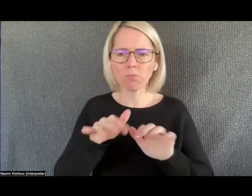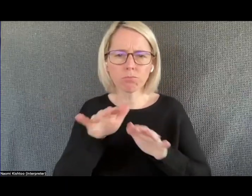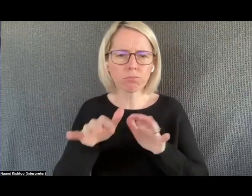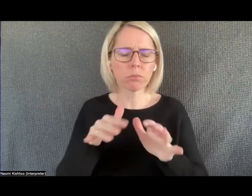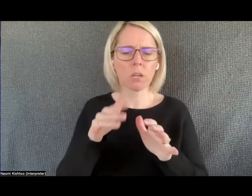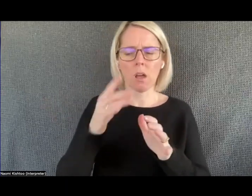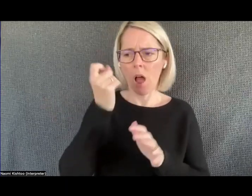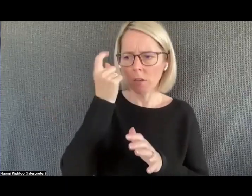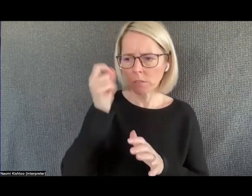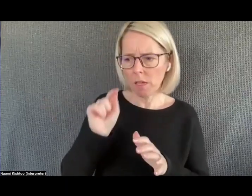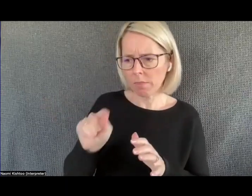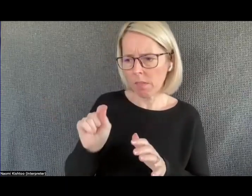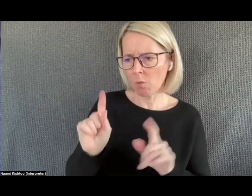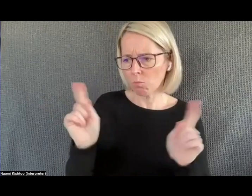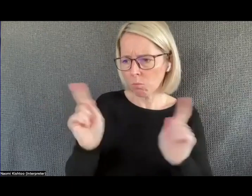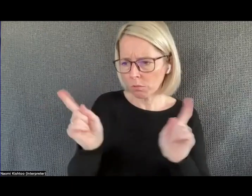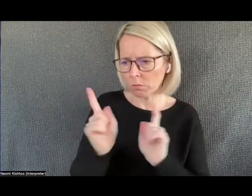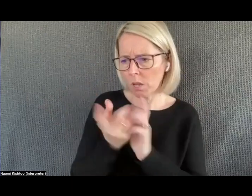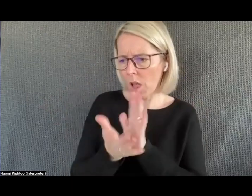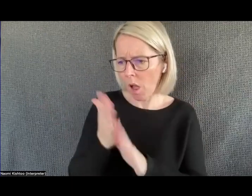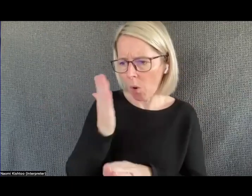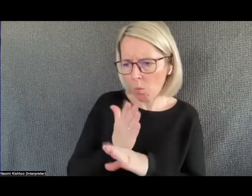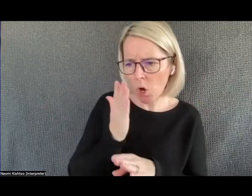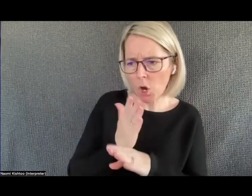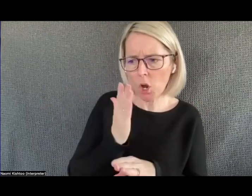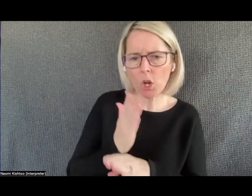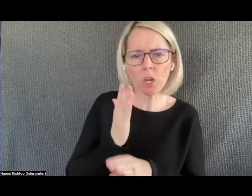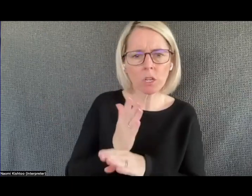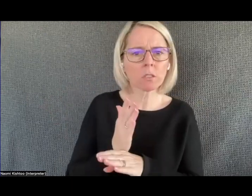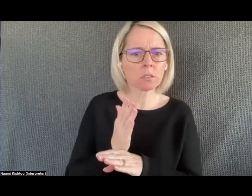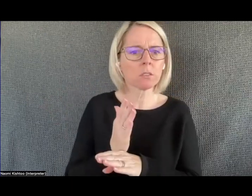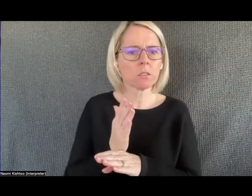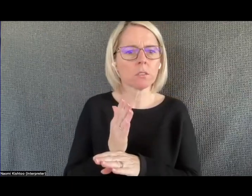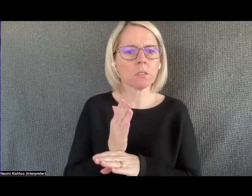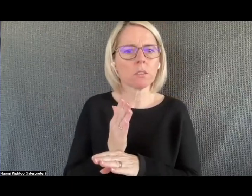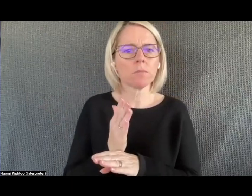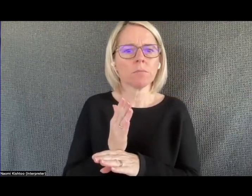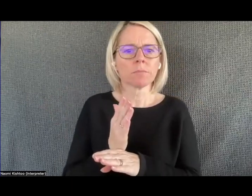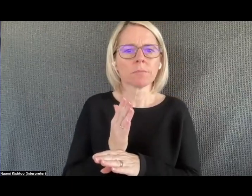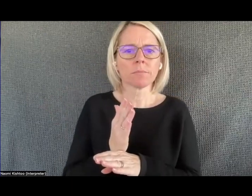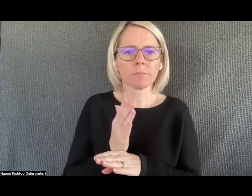do what you do with it in everyday life rather than trying to recreate all those experiences